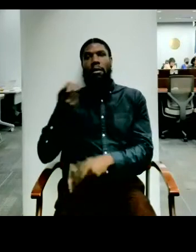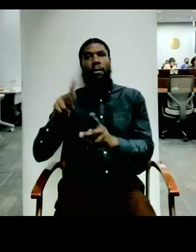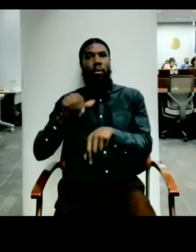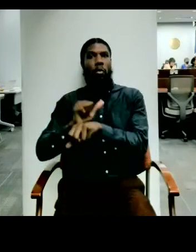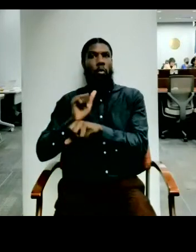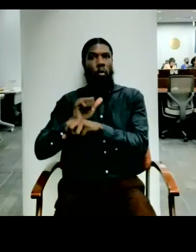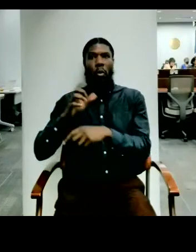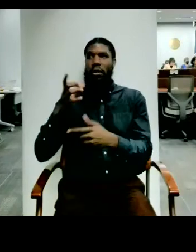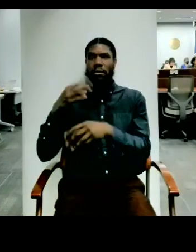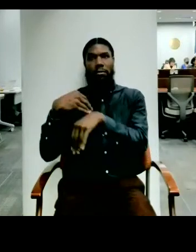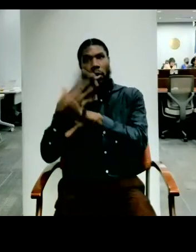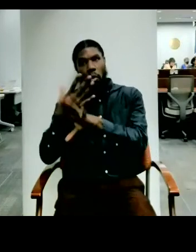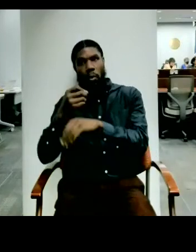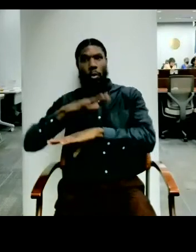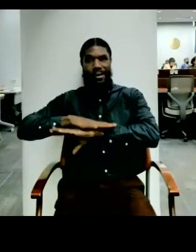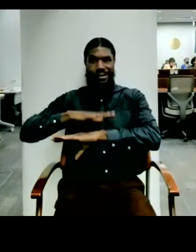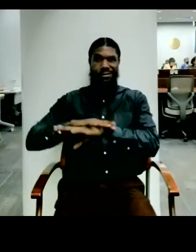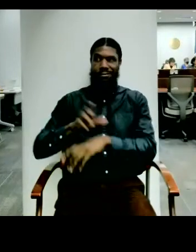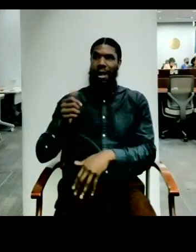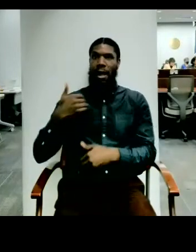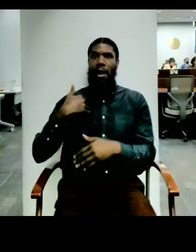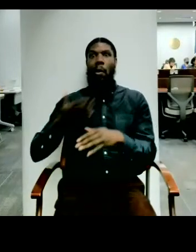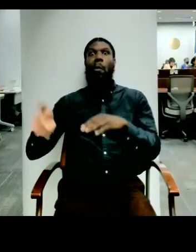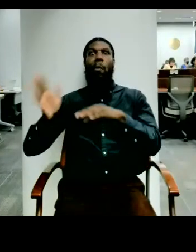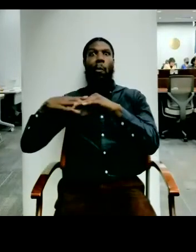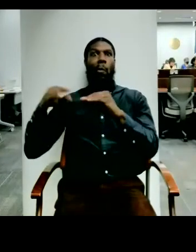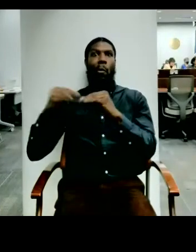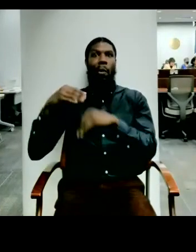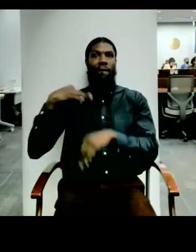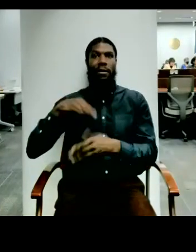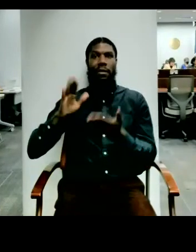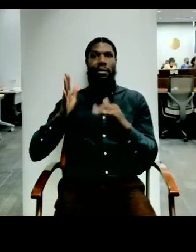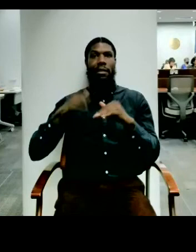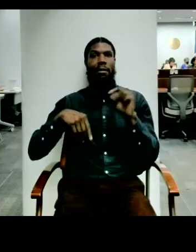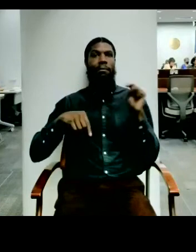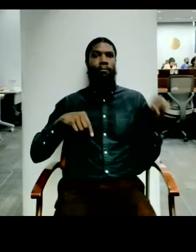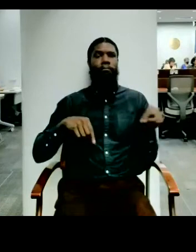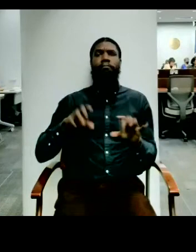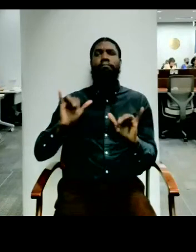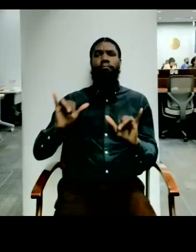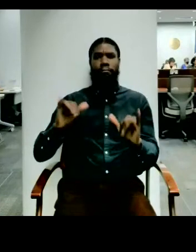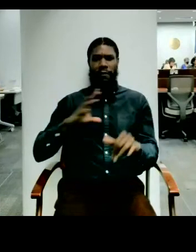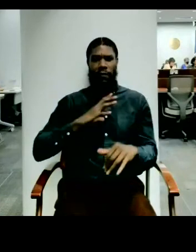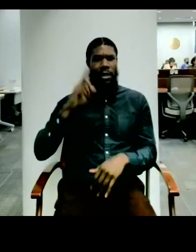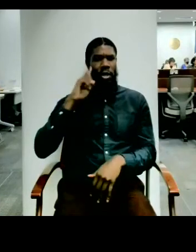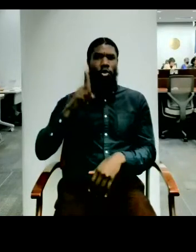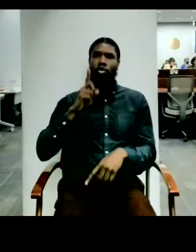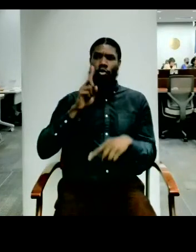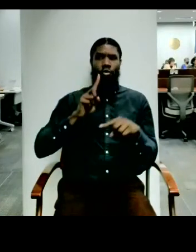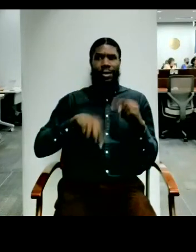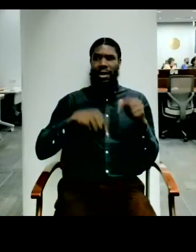What I'm hearing you say, part A, we need to be sure we don't forget about those workers and B, we have to keep in mind that there might be other